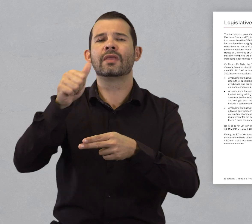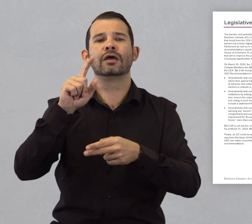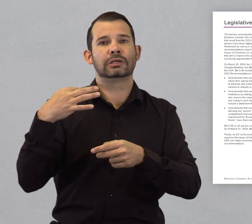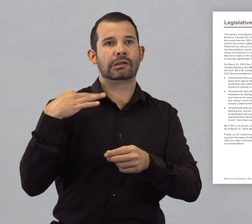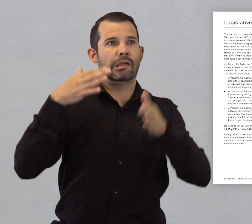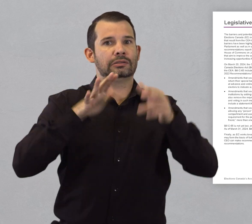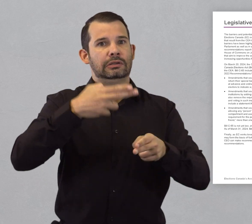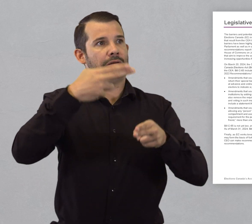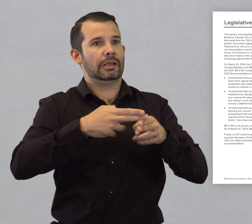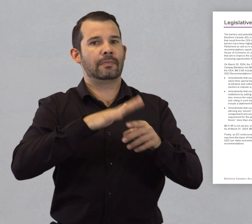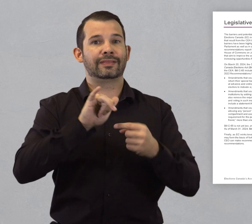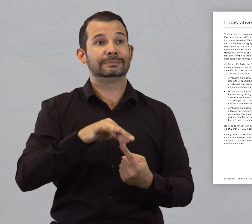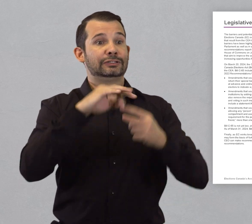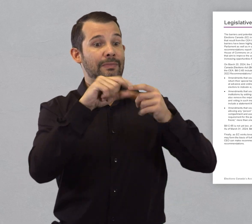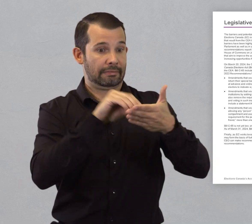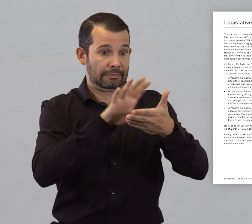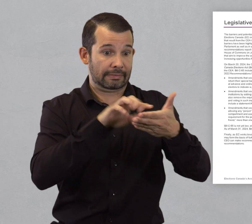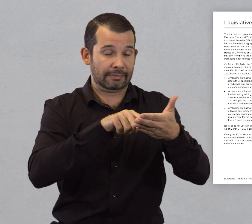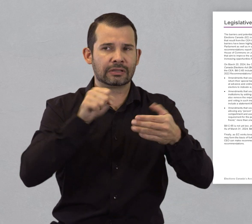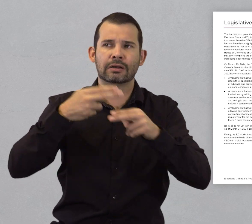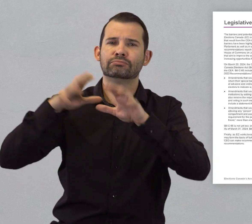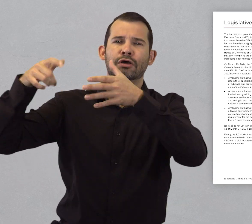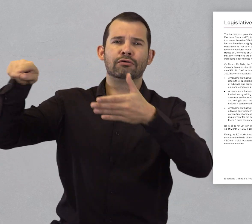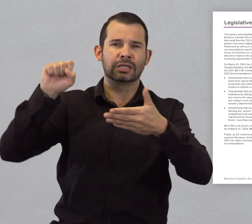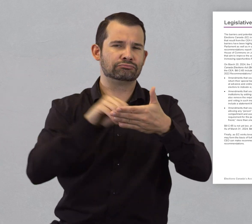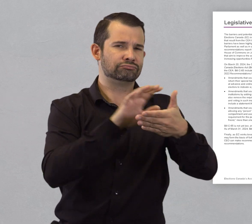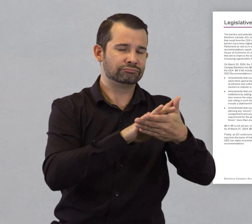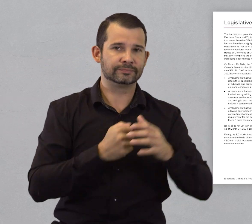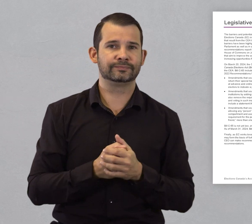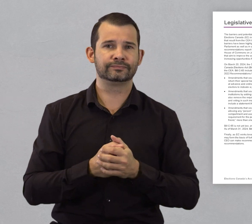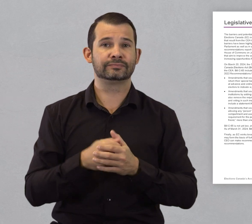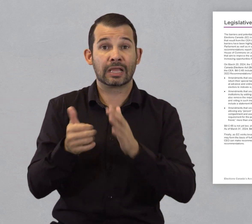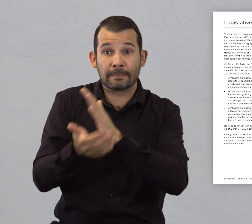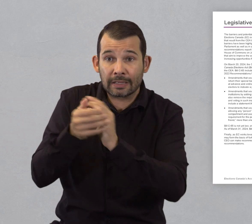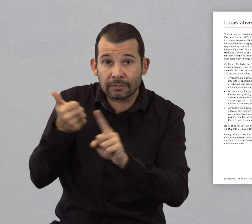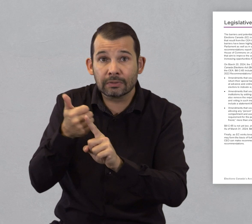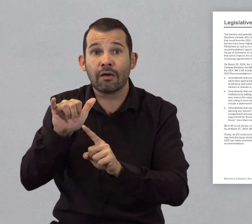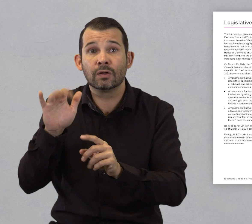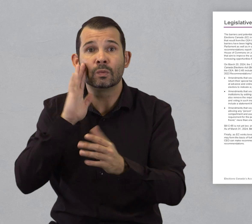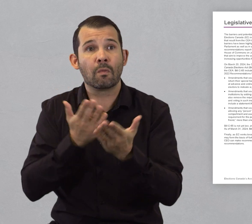than a candidate’s name on the special ballot. • Amendments that would offer adapted voting